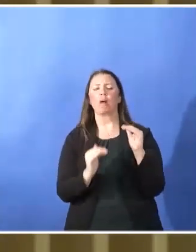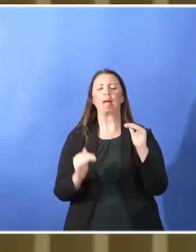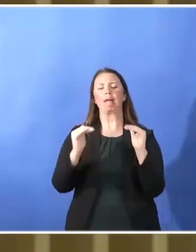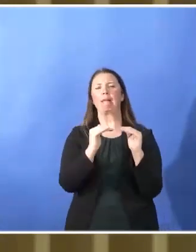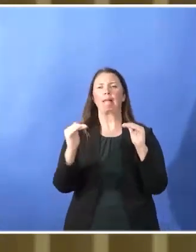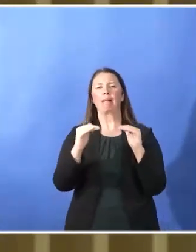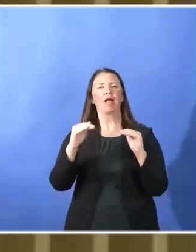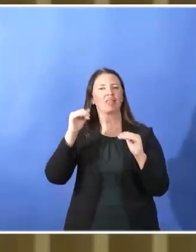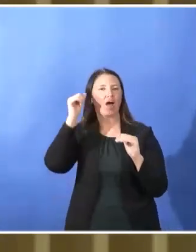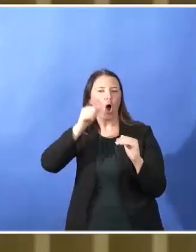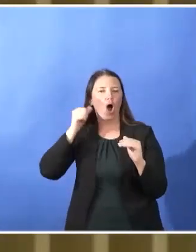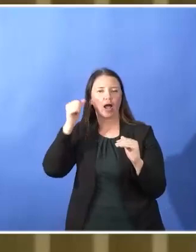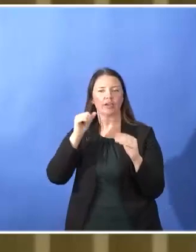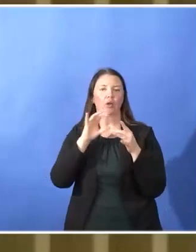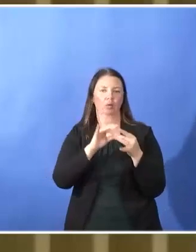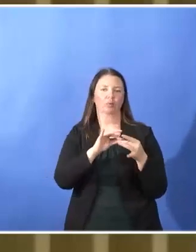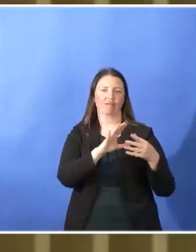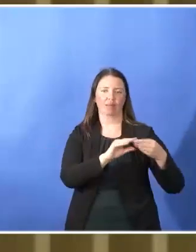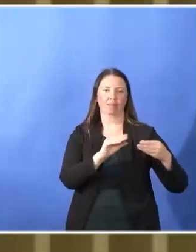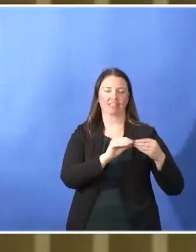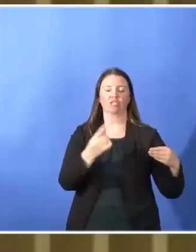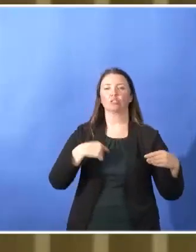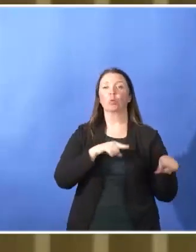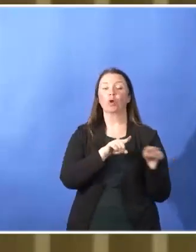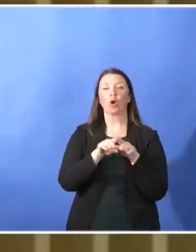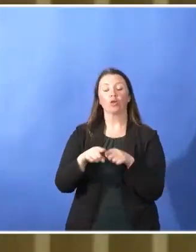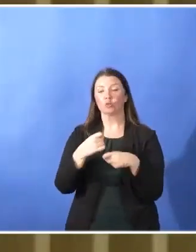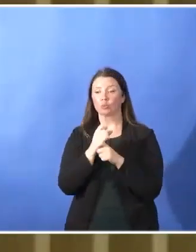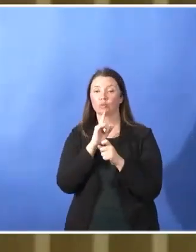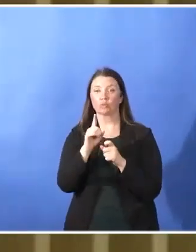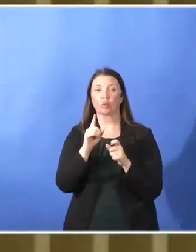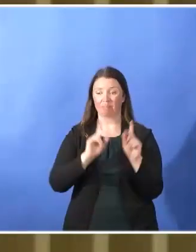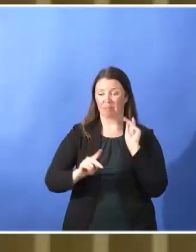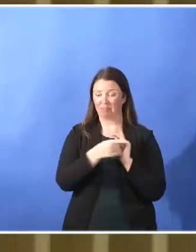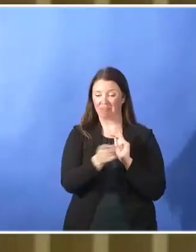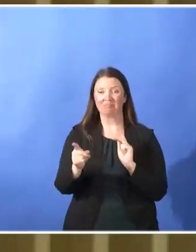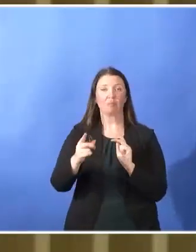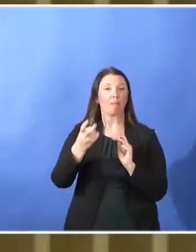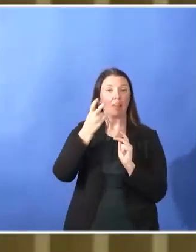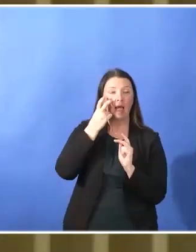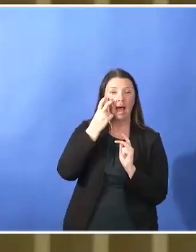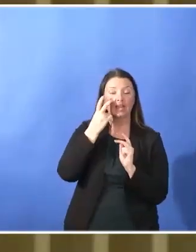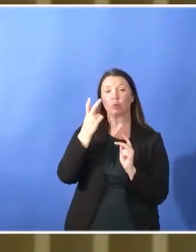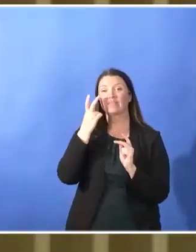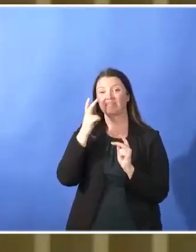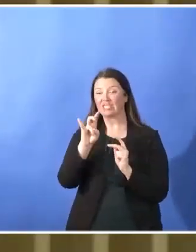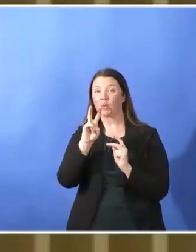VISUALLY IMPAIRED WILL HAVE ACCESS ON THEIR RADIOS TO